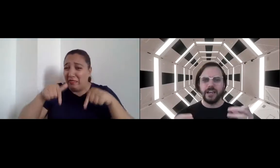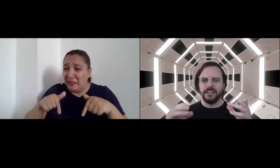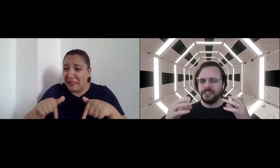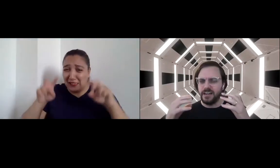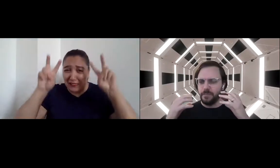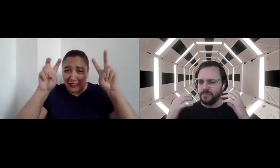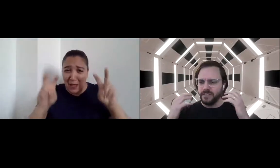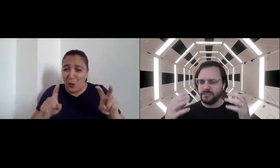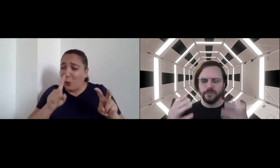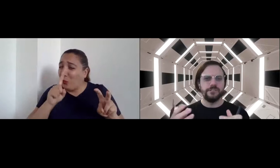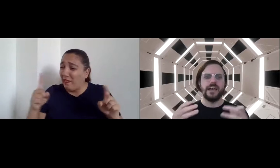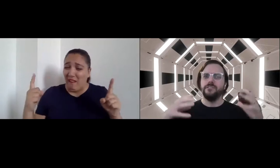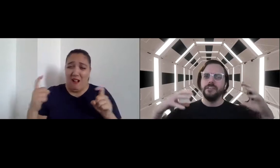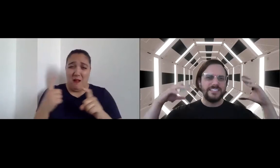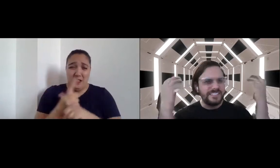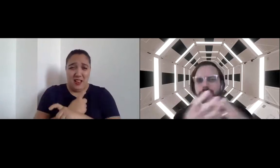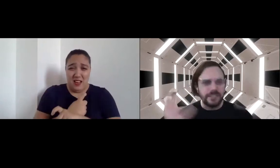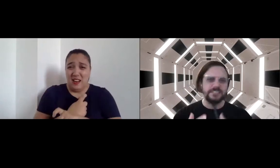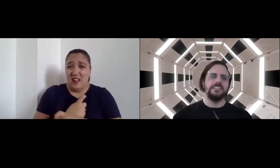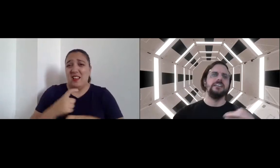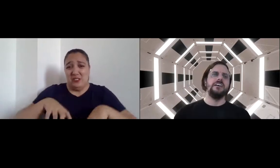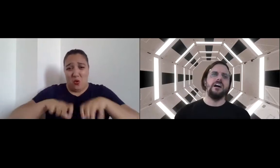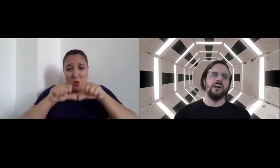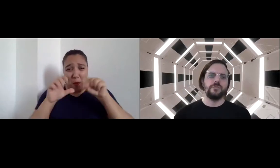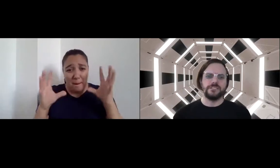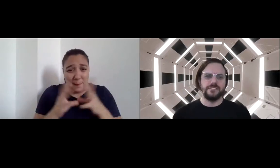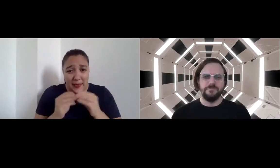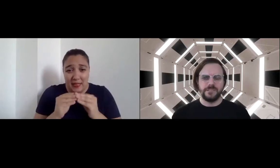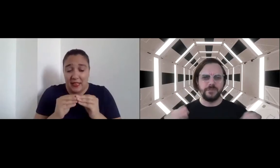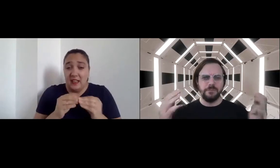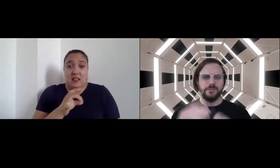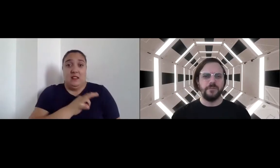and these nerds have seamlessly across the streams